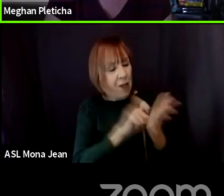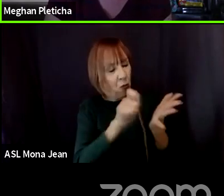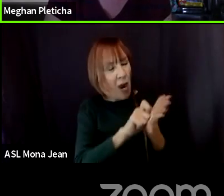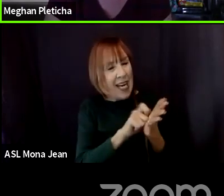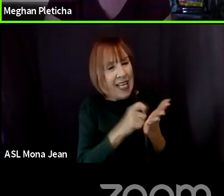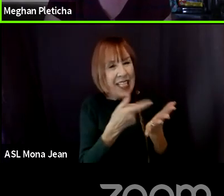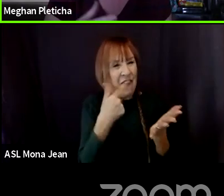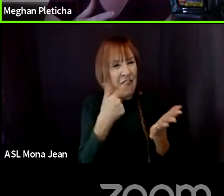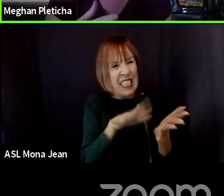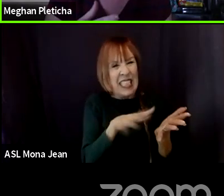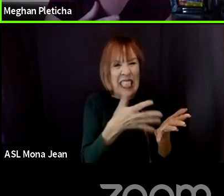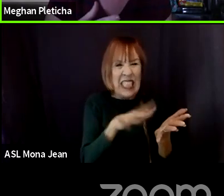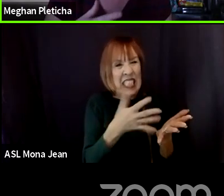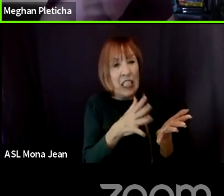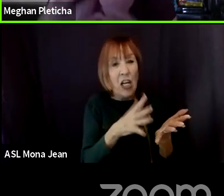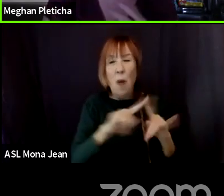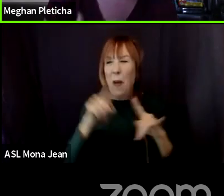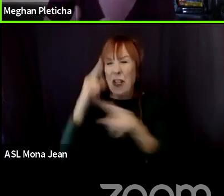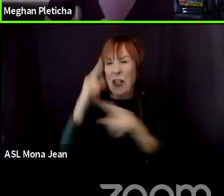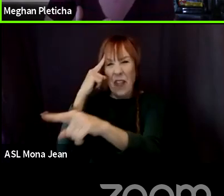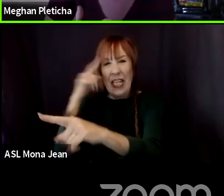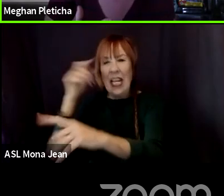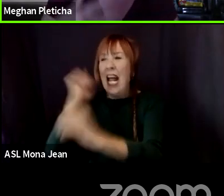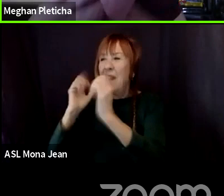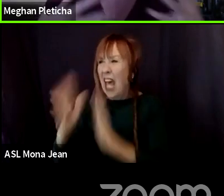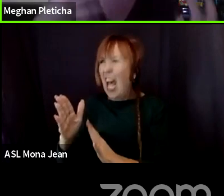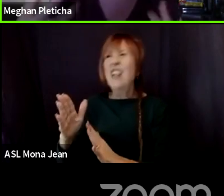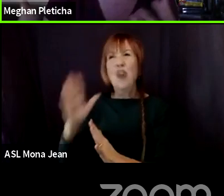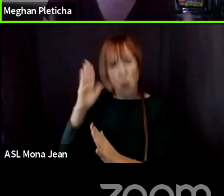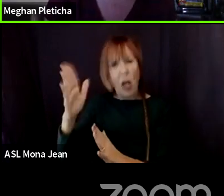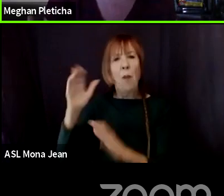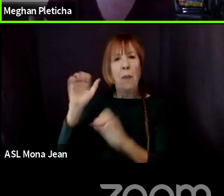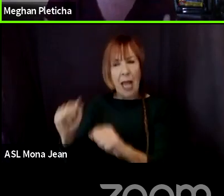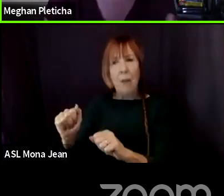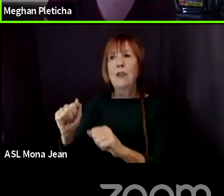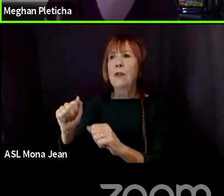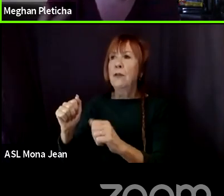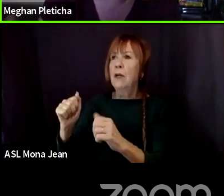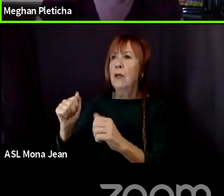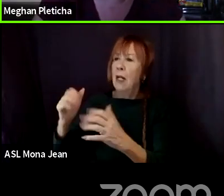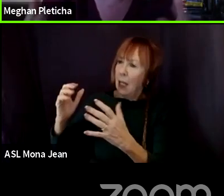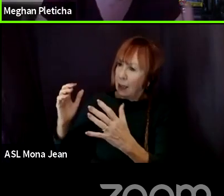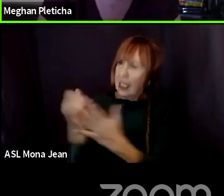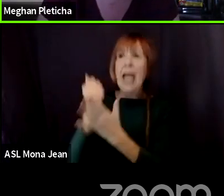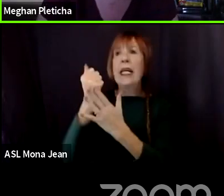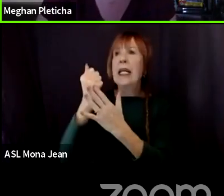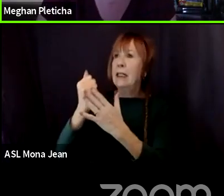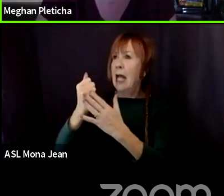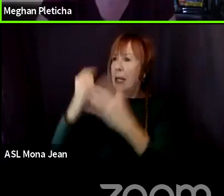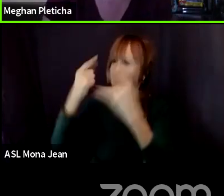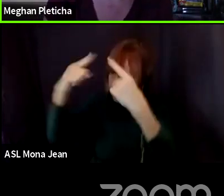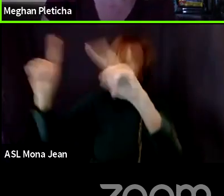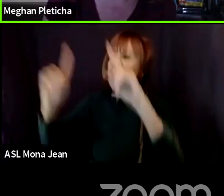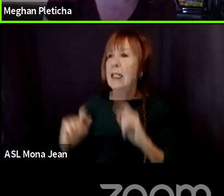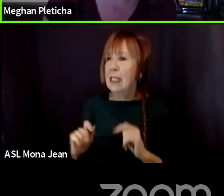But I don't think even then, it should still be funny to you, you should still think it's a good joke.